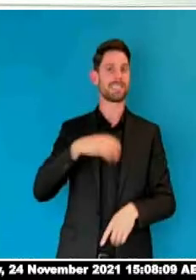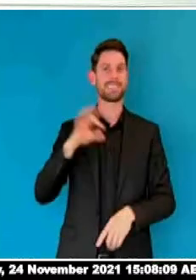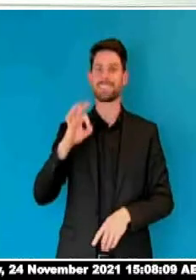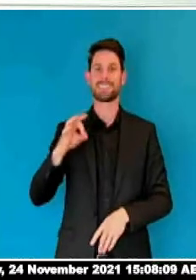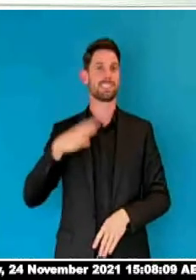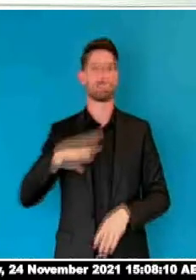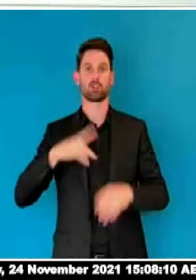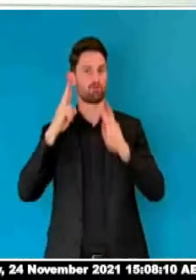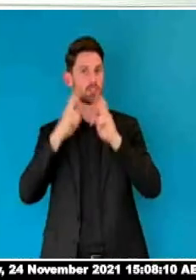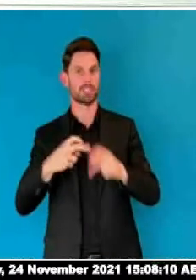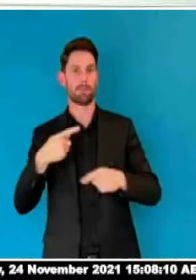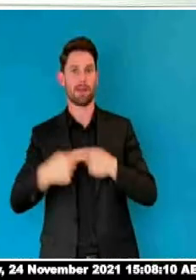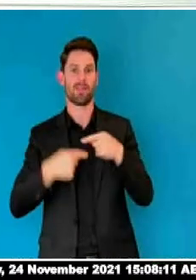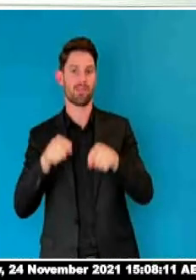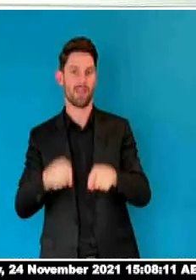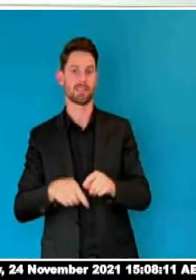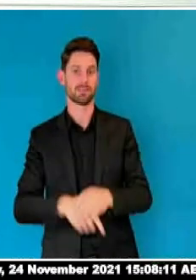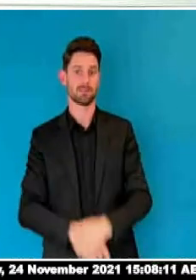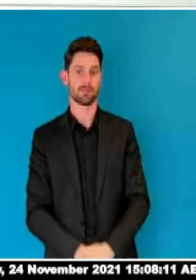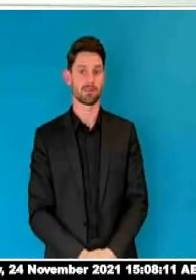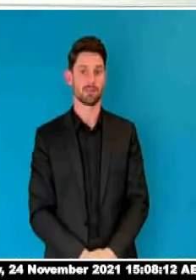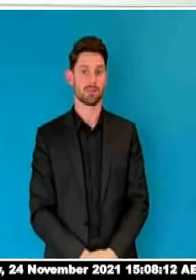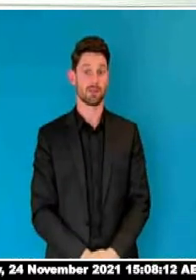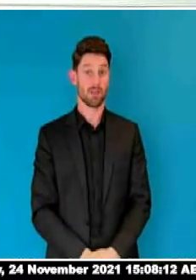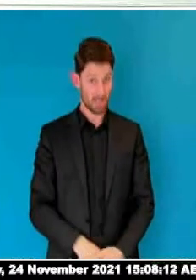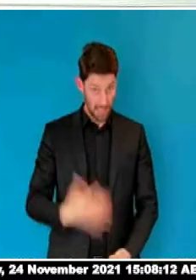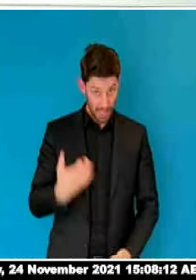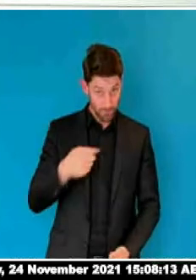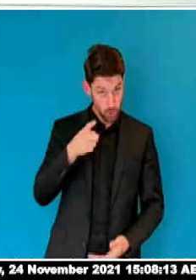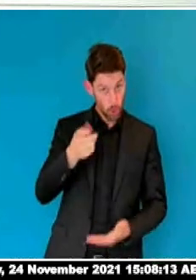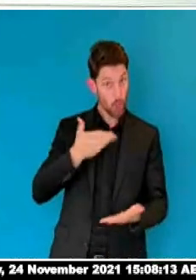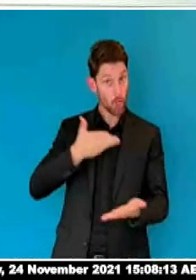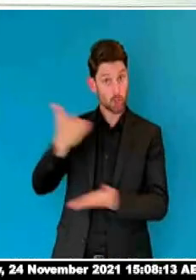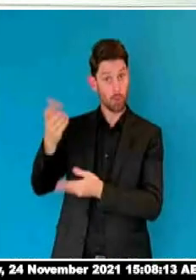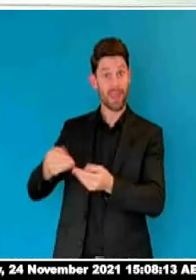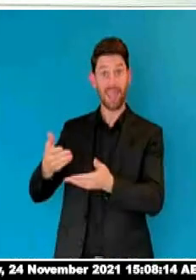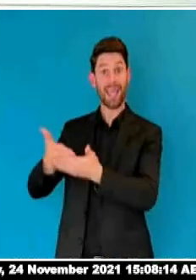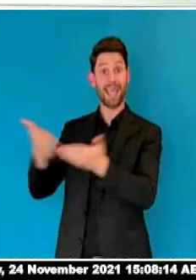Has there been consultation with any of the disability representative